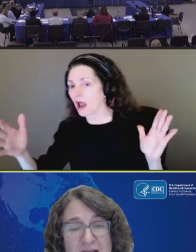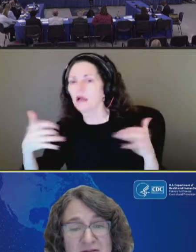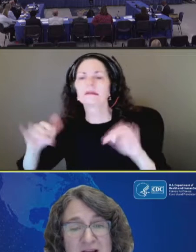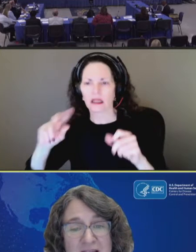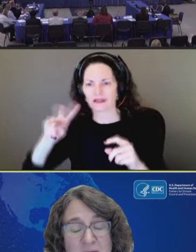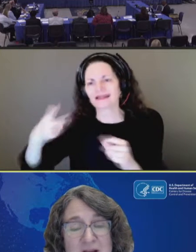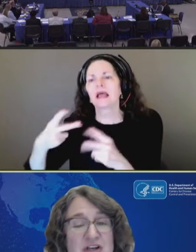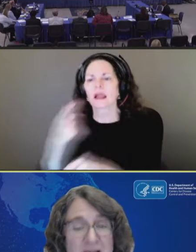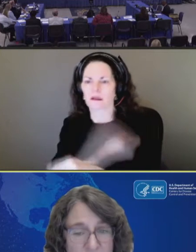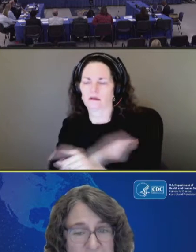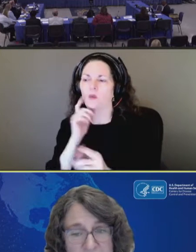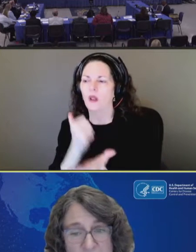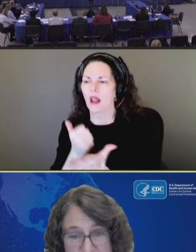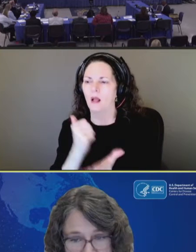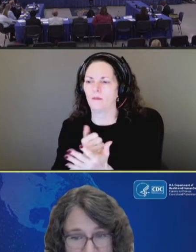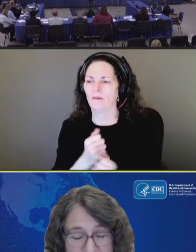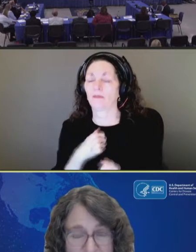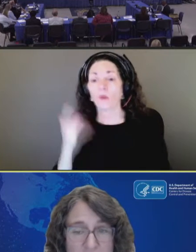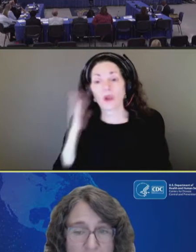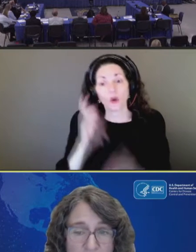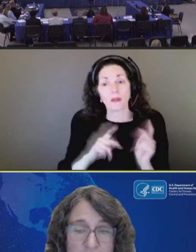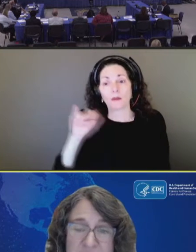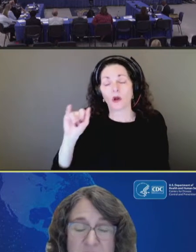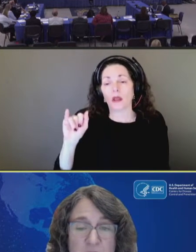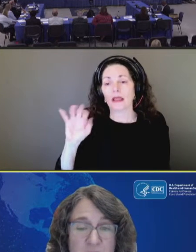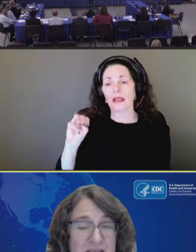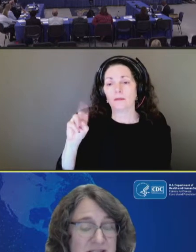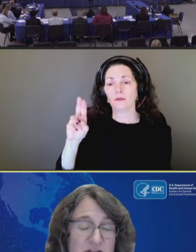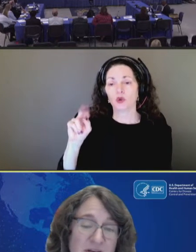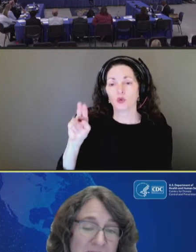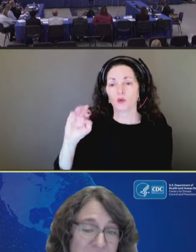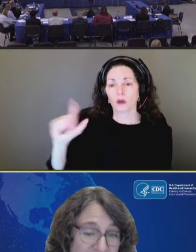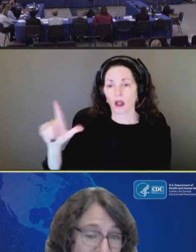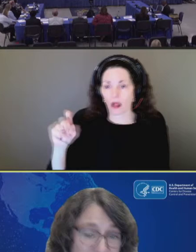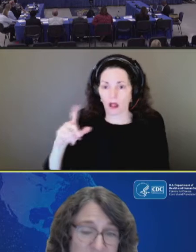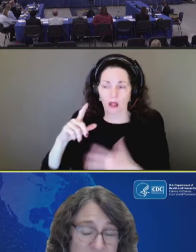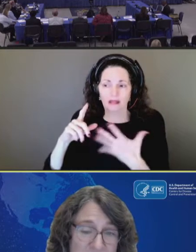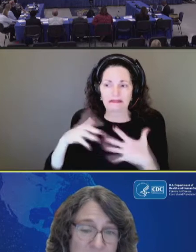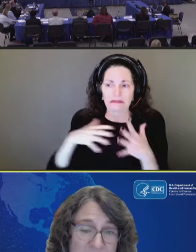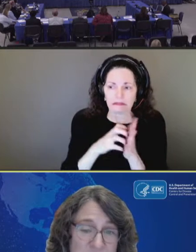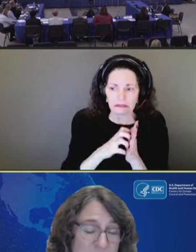to have a much higher risk for severe and fatal outcomes. We continue to have deaths due to mpox.